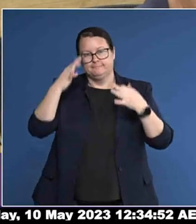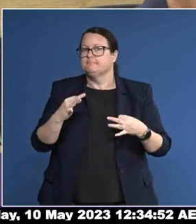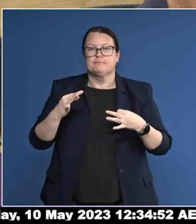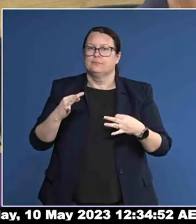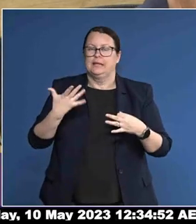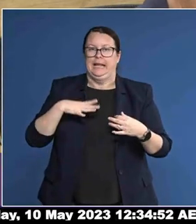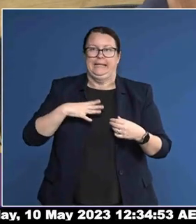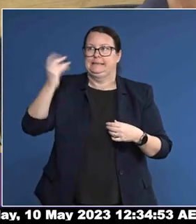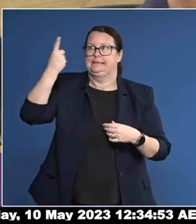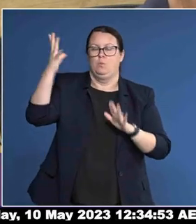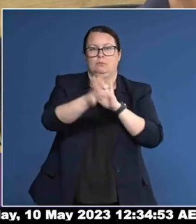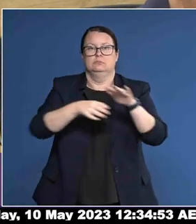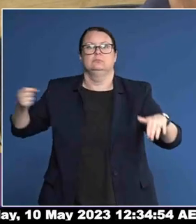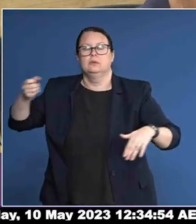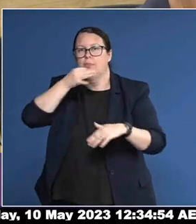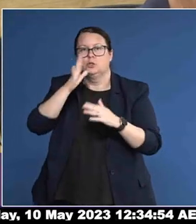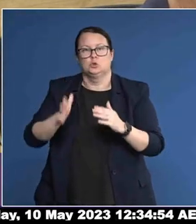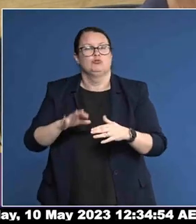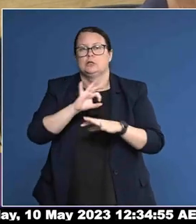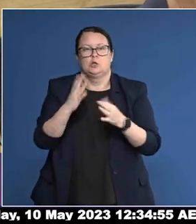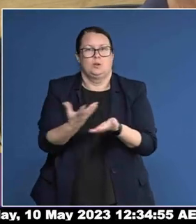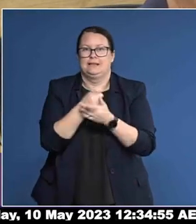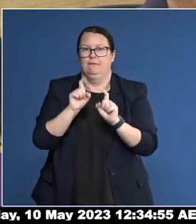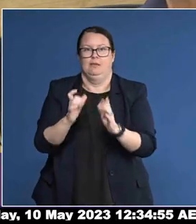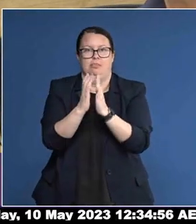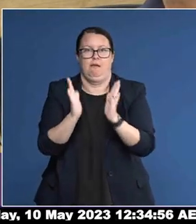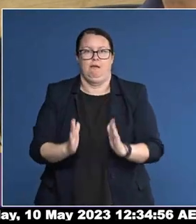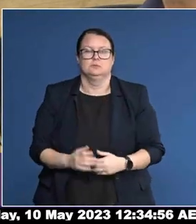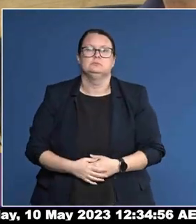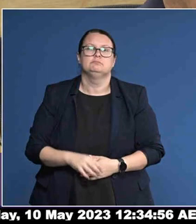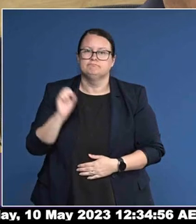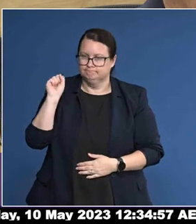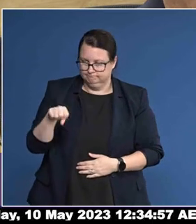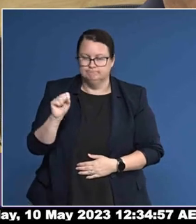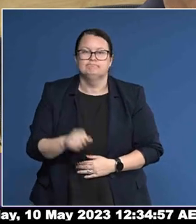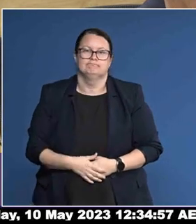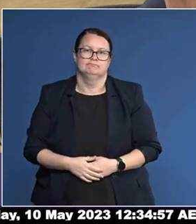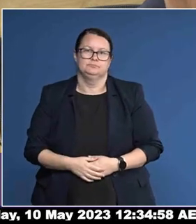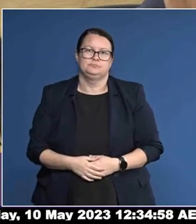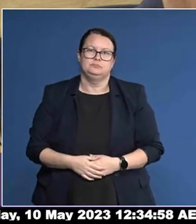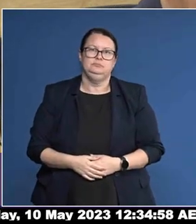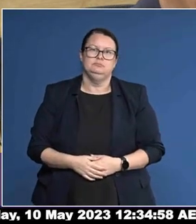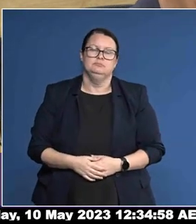Yes. And notwithstanding your observation that the police did not have the